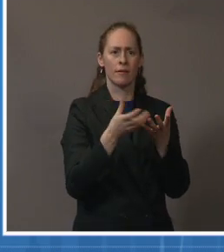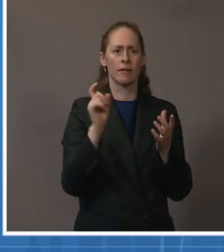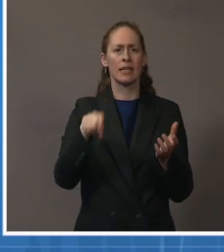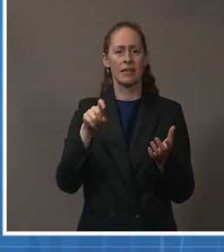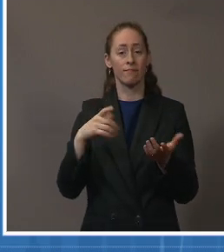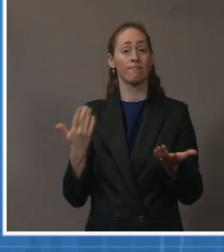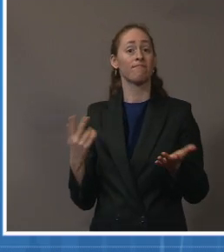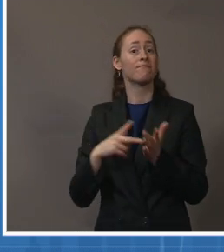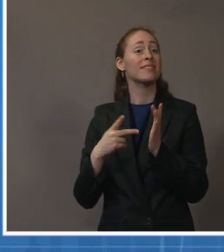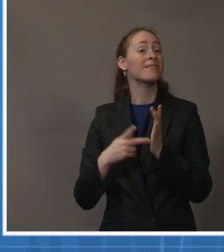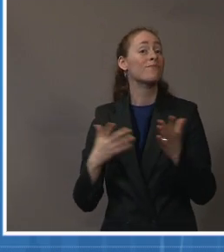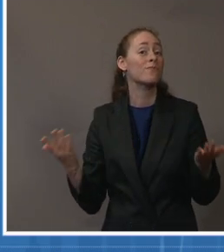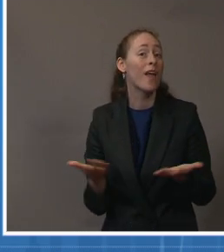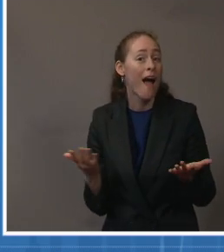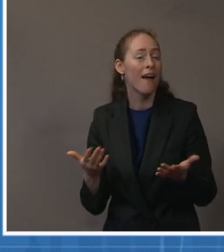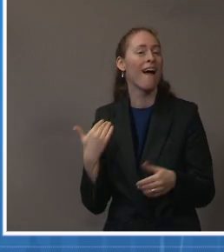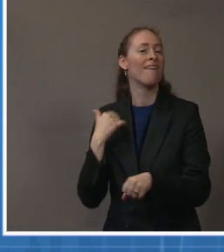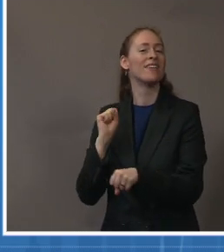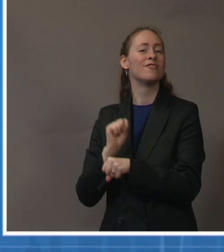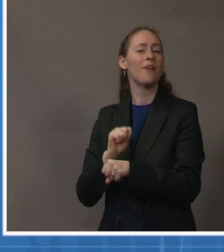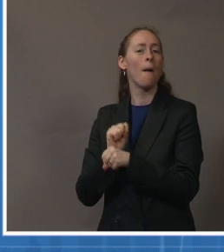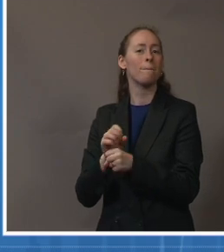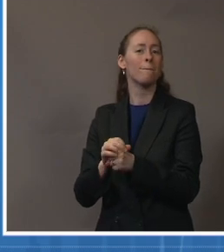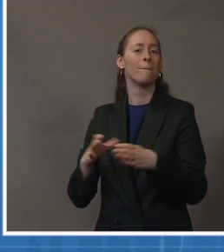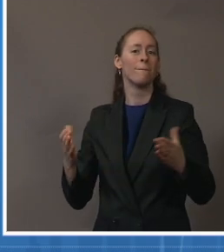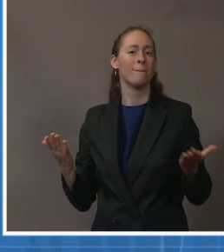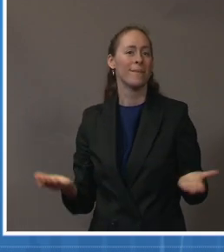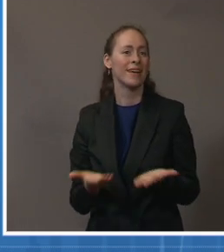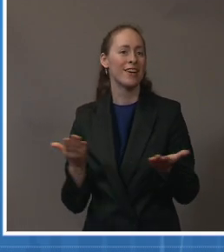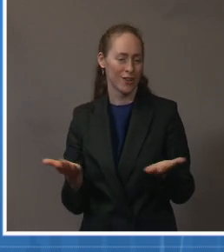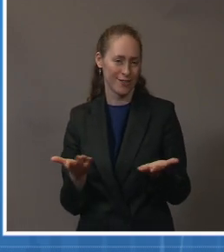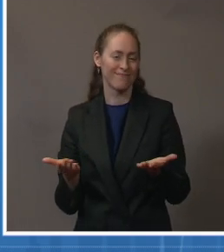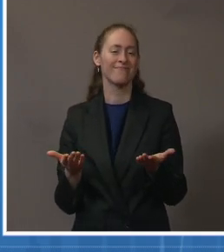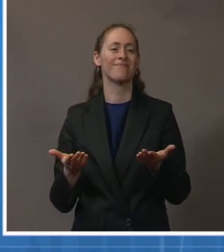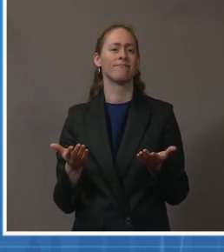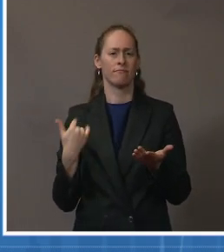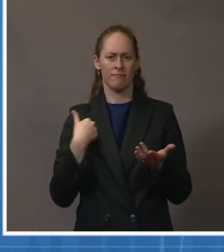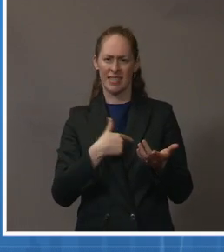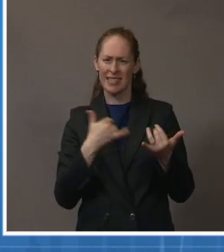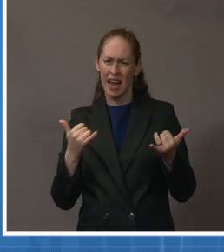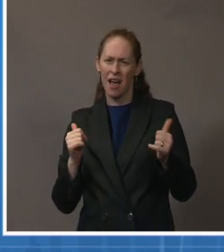Driven by the aggressive actions that have been taken to accelerate manufacturing and production lines in the U.S.,